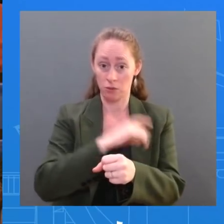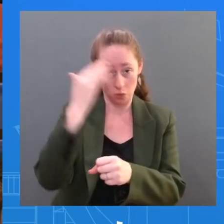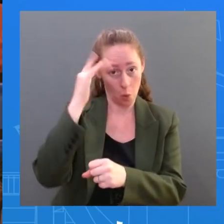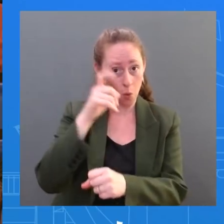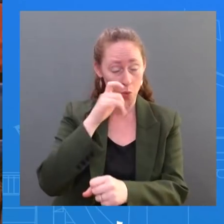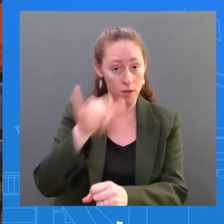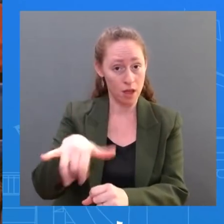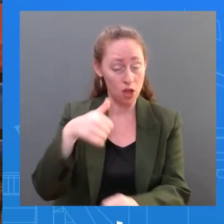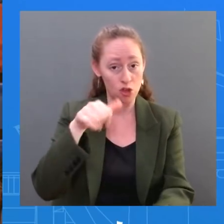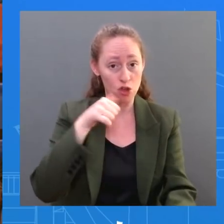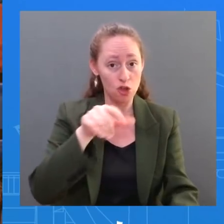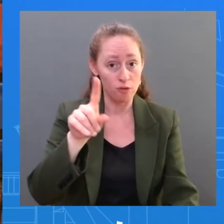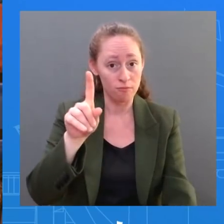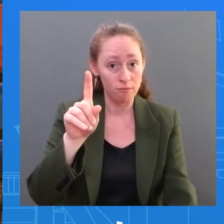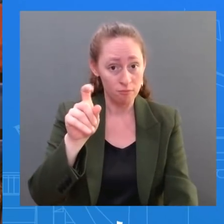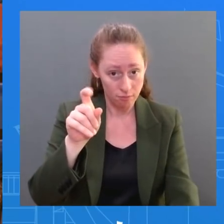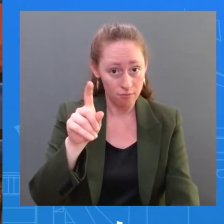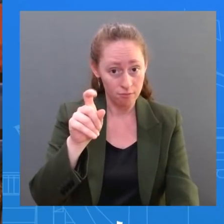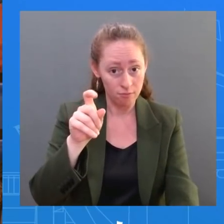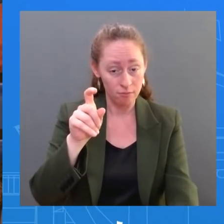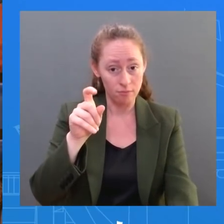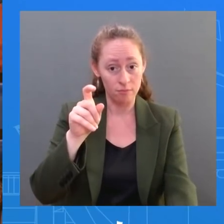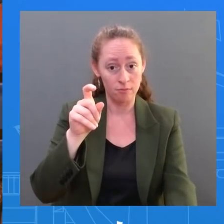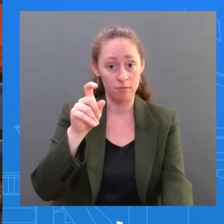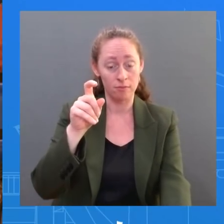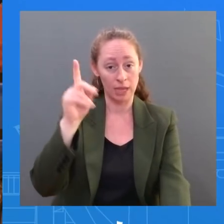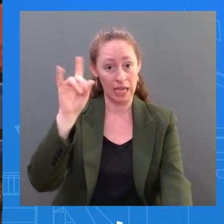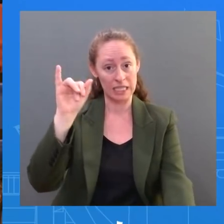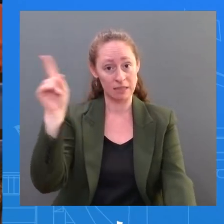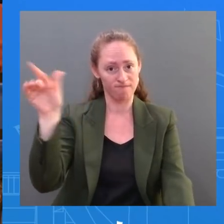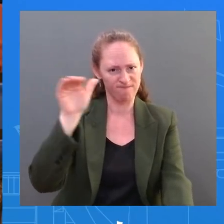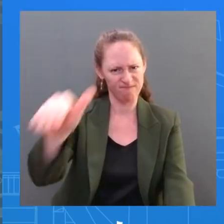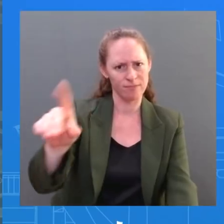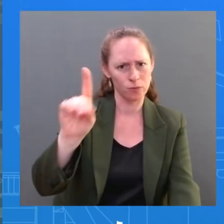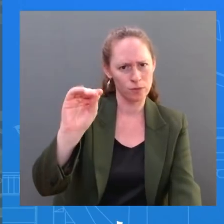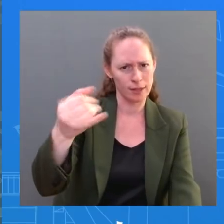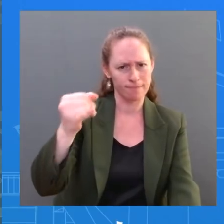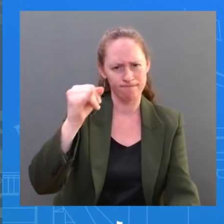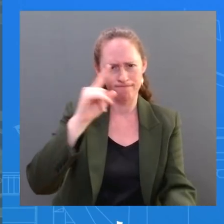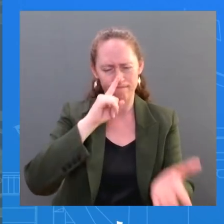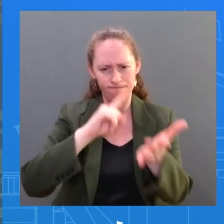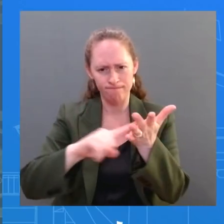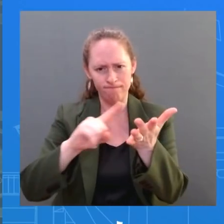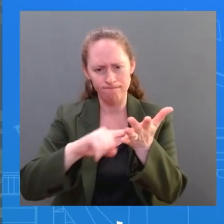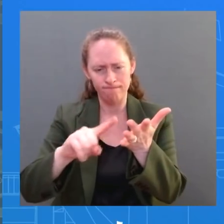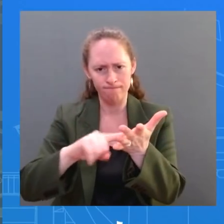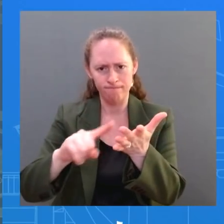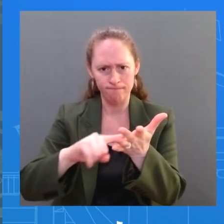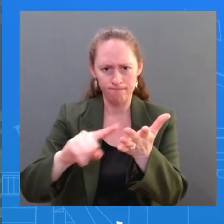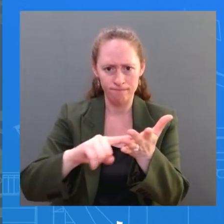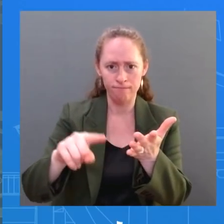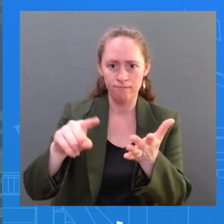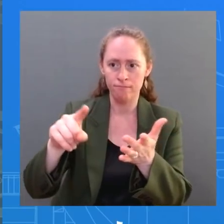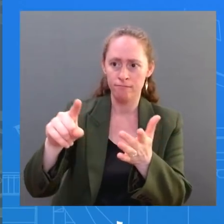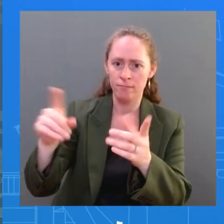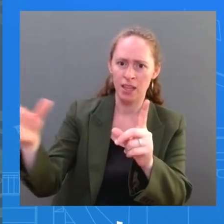it can to prosecute the abuser and protect her? Ms. Jean-Pierre: So I'll say this: Anything to do with the DOJ that's a --